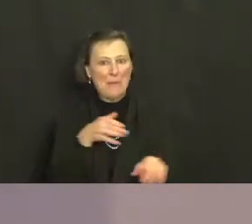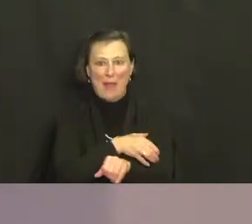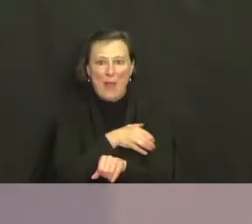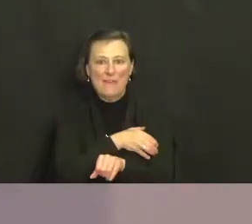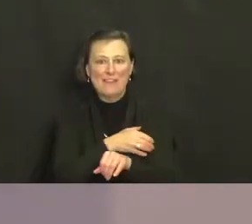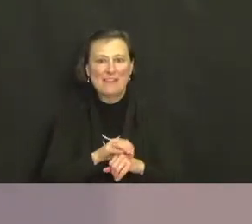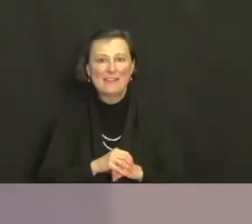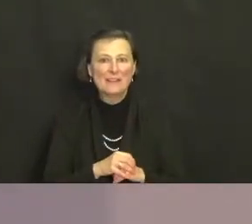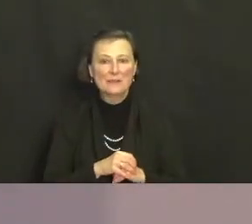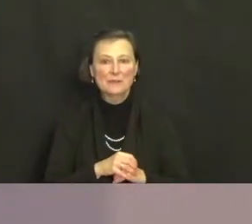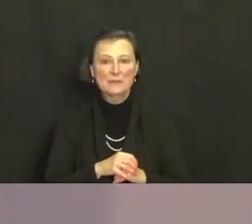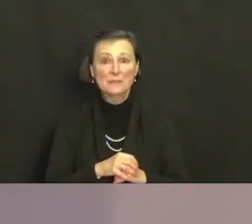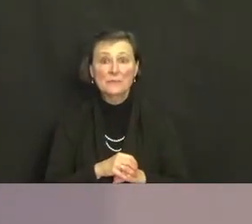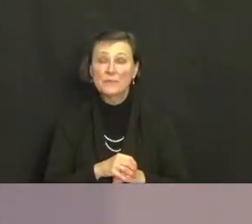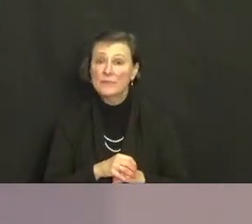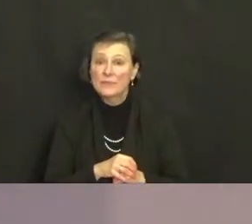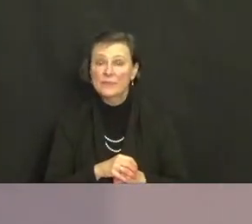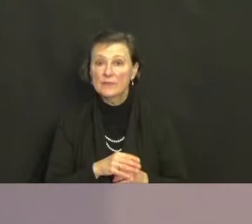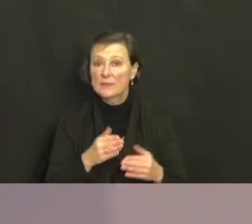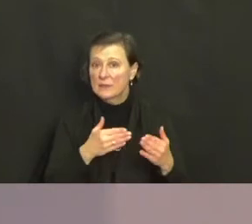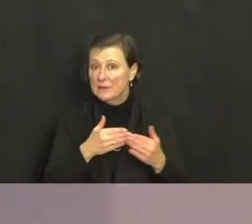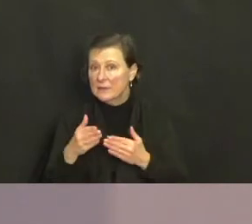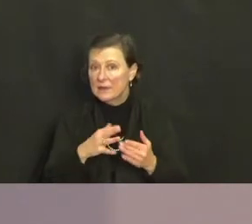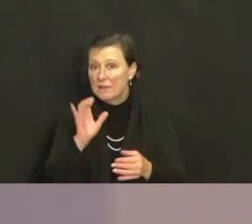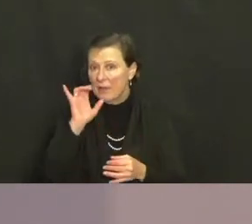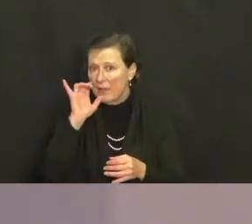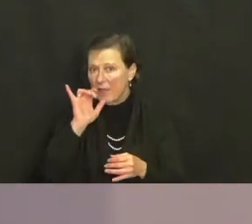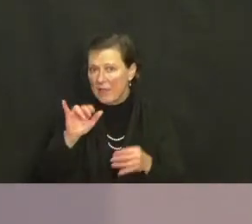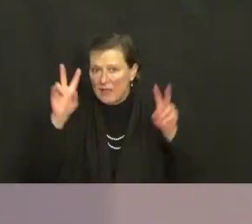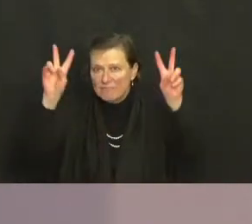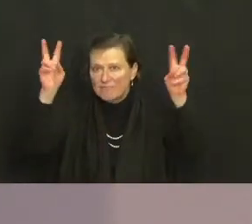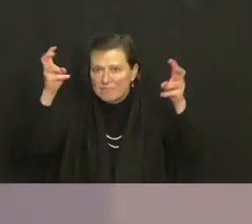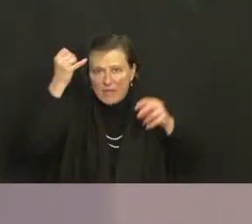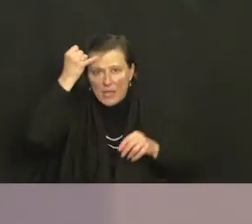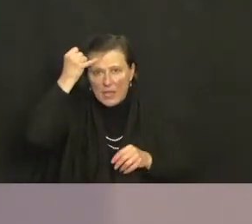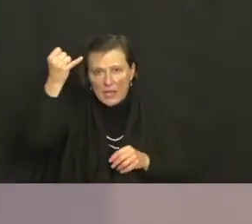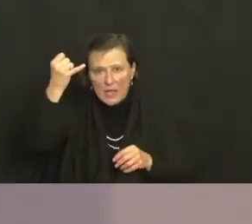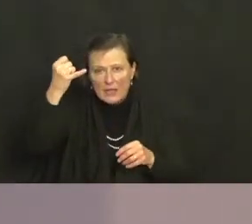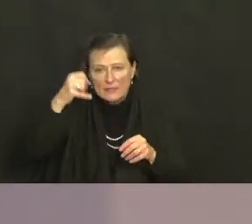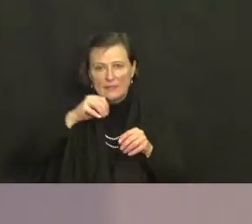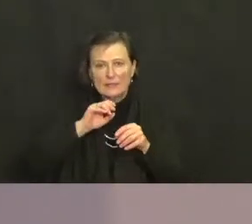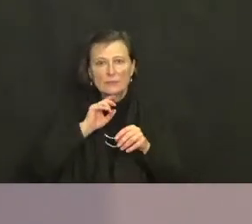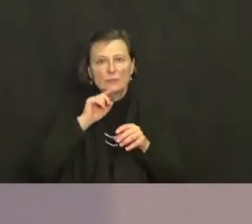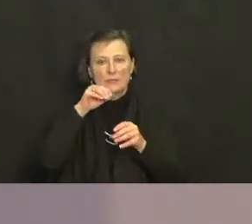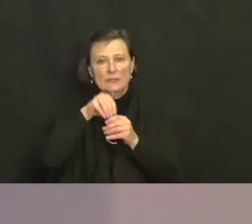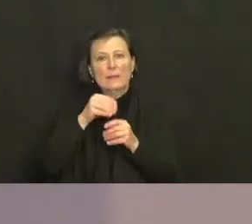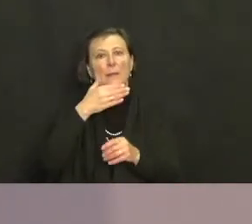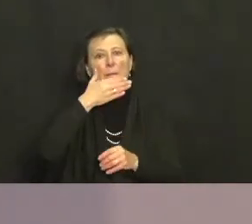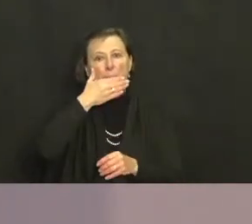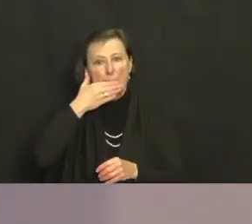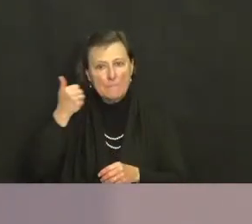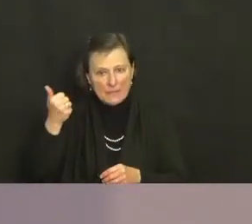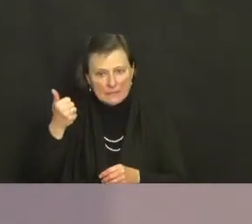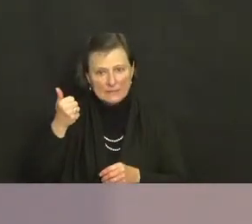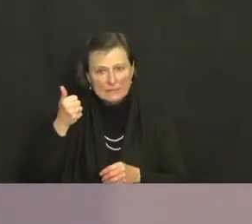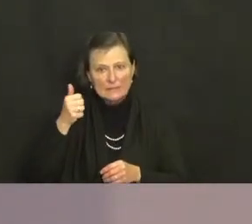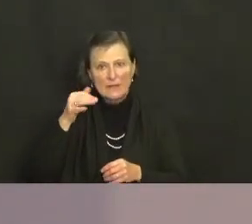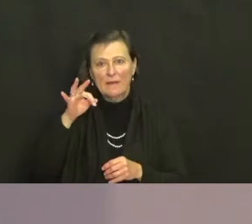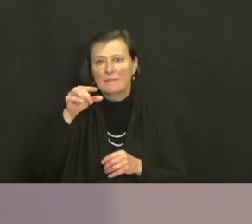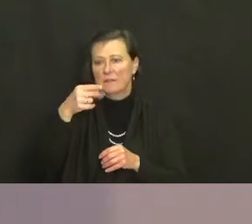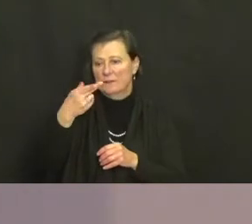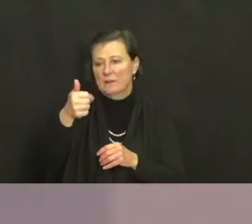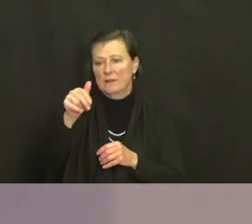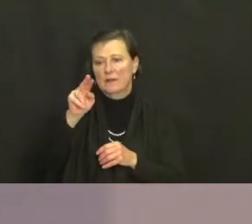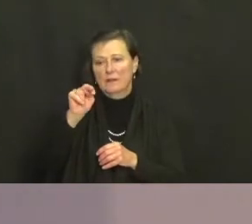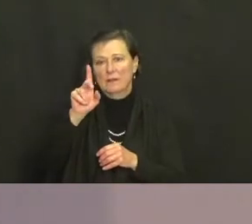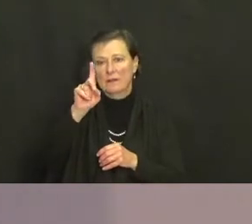And, even as this doctrine was grounded in the best of Hindus, of Gandhi's Hindu faith,